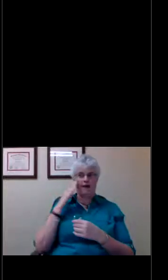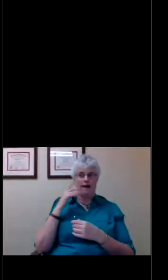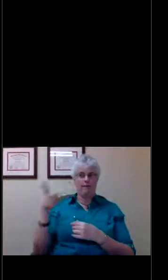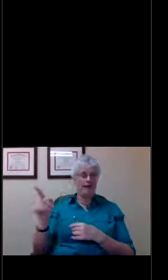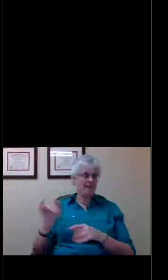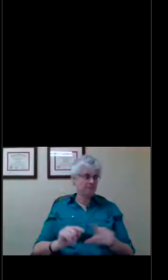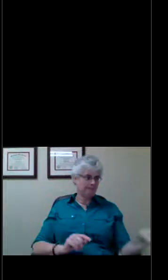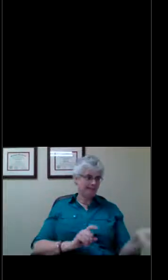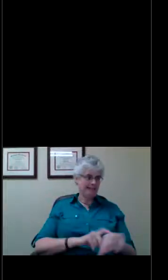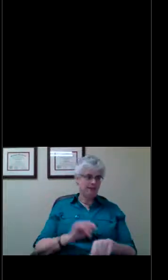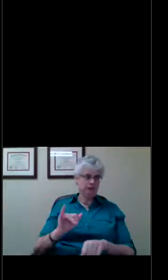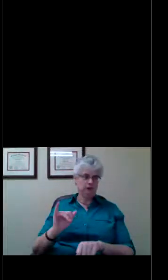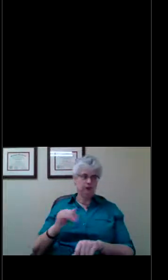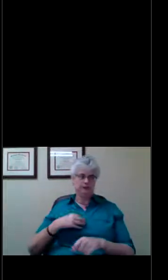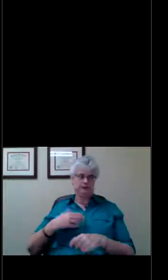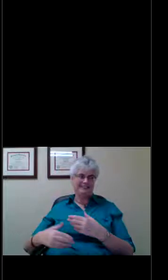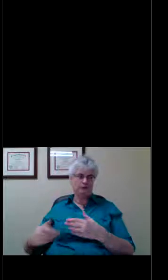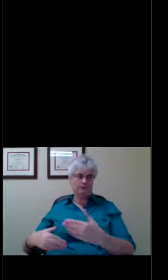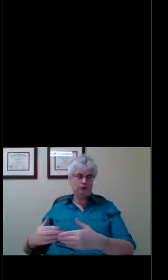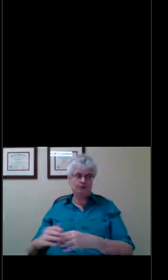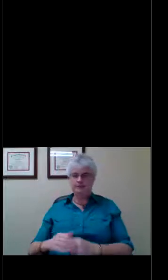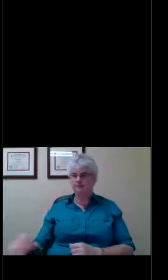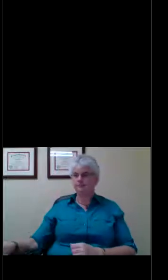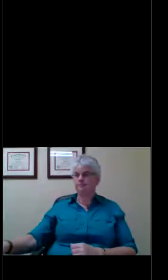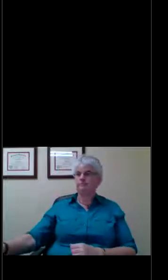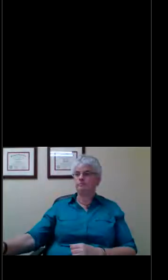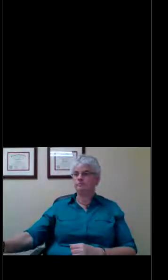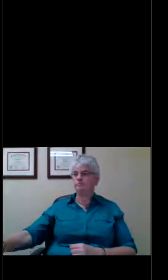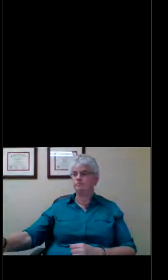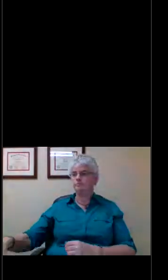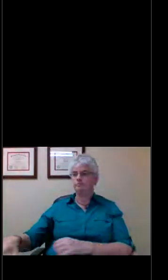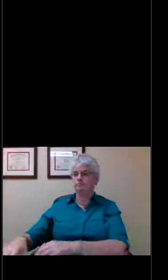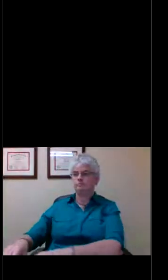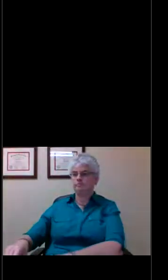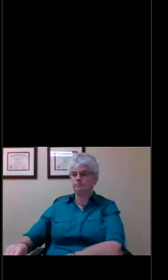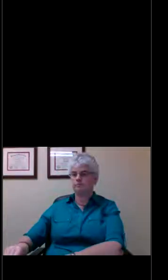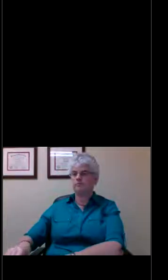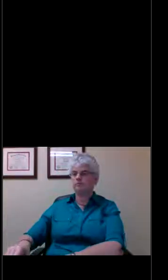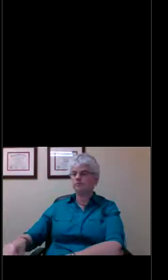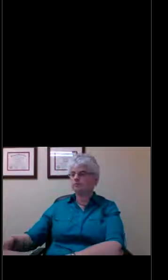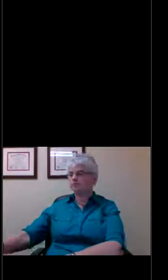number 3. Poll number 3 question says, "How does one describe a Deaf person?"